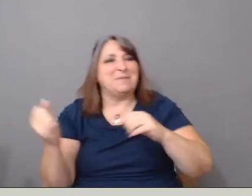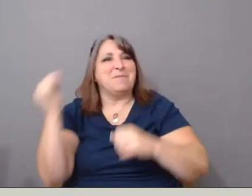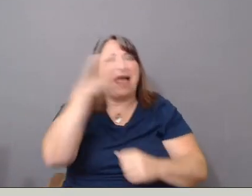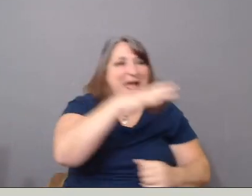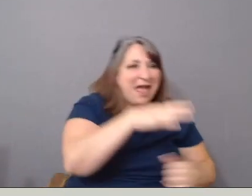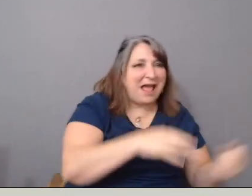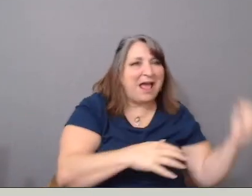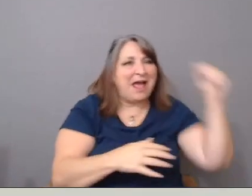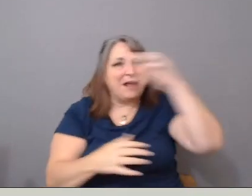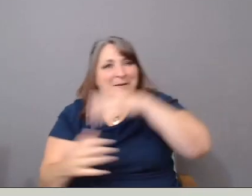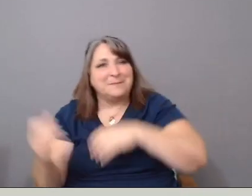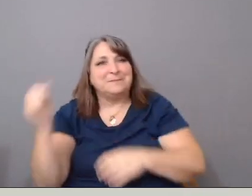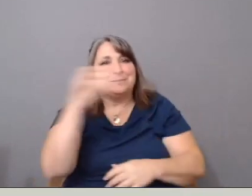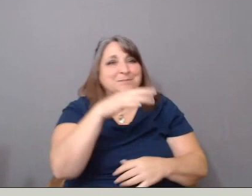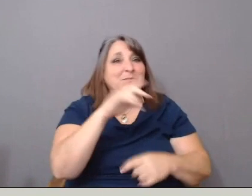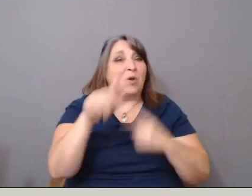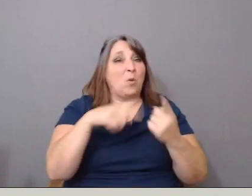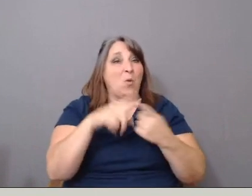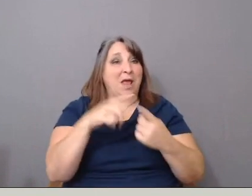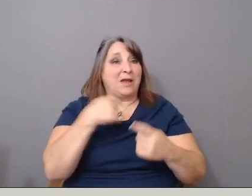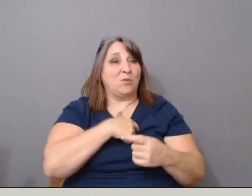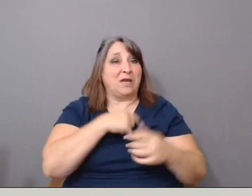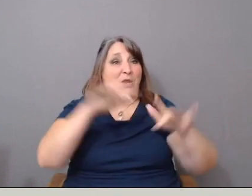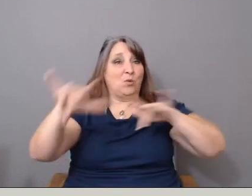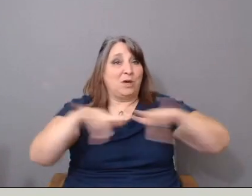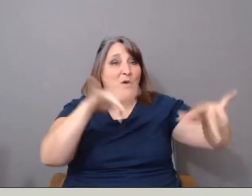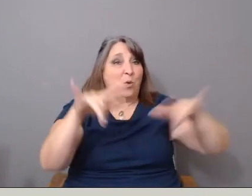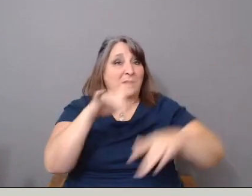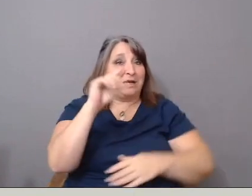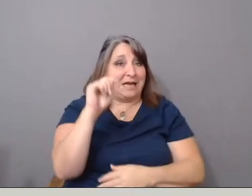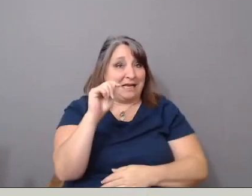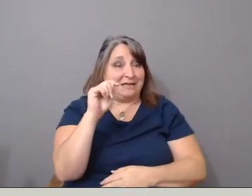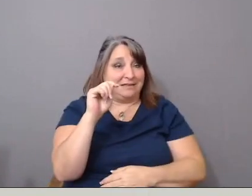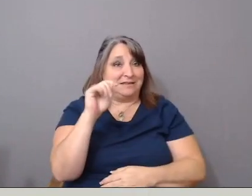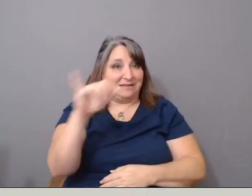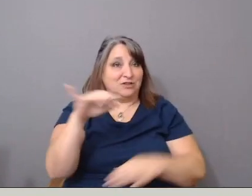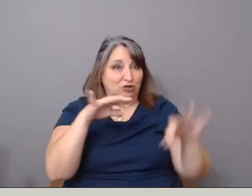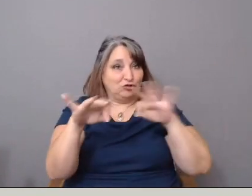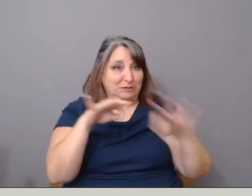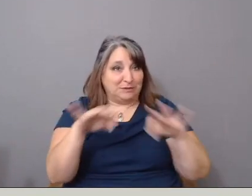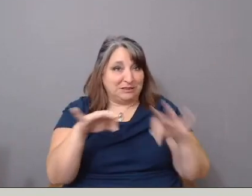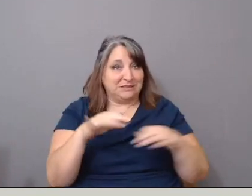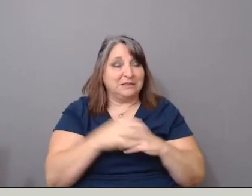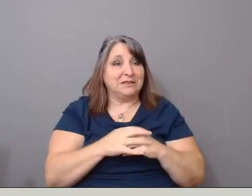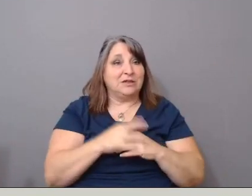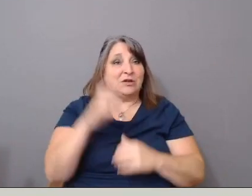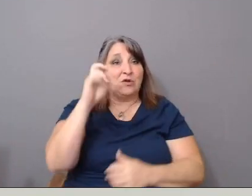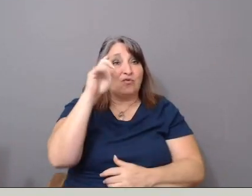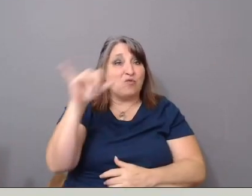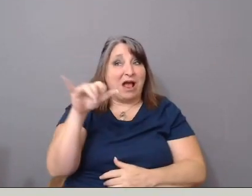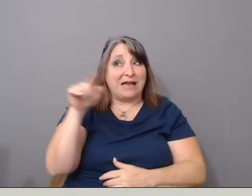And then when we recorded the description, Rodney was in studio with me.